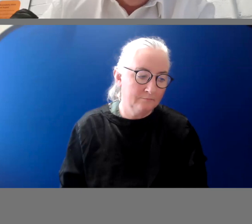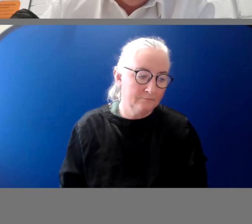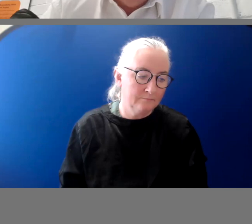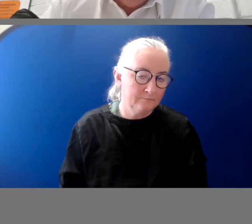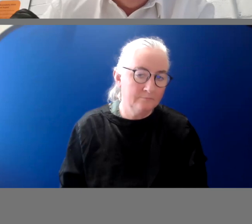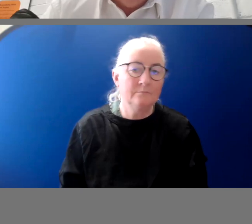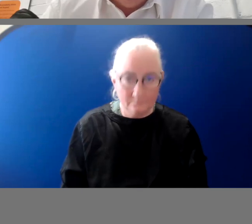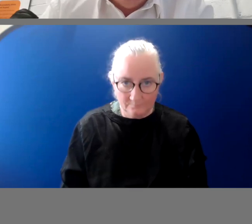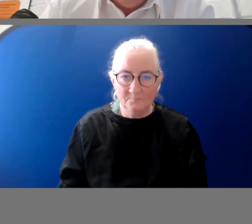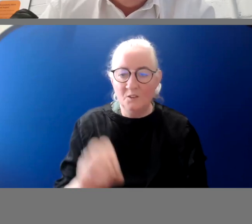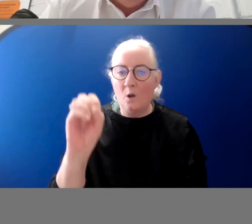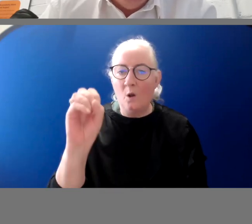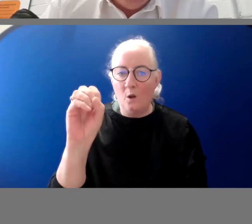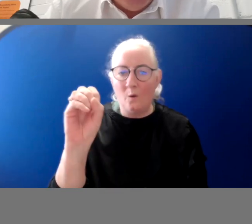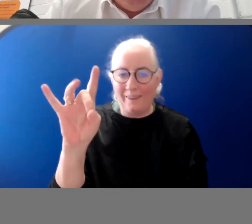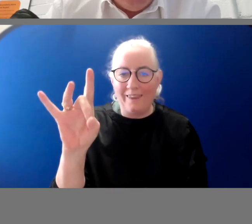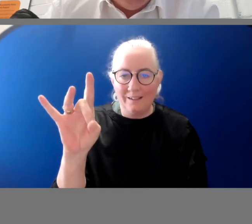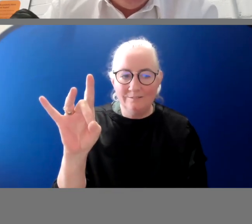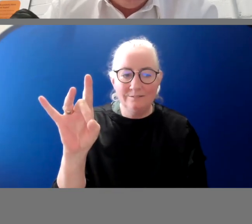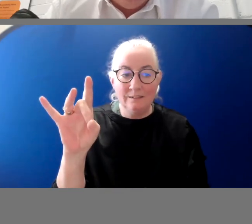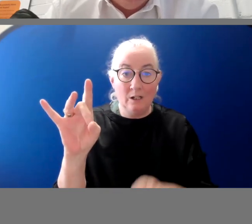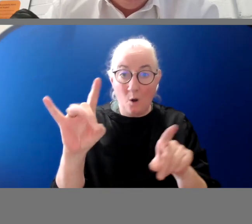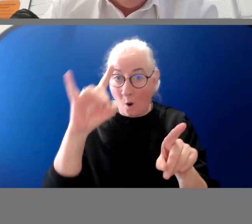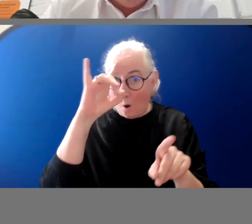Okay so I will just so hopefully everyone's got two things